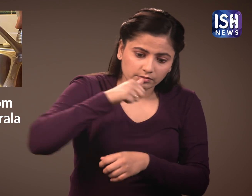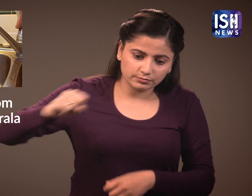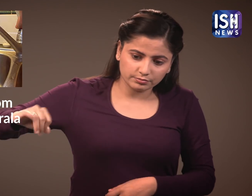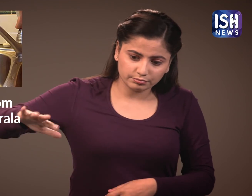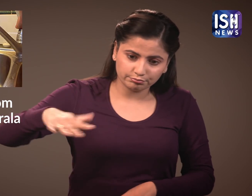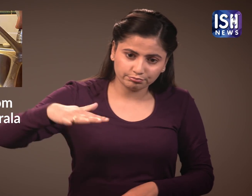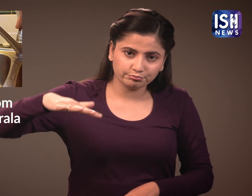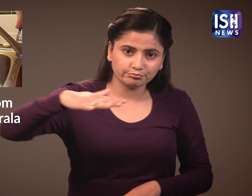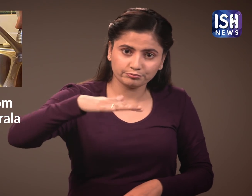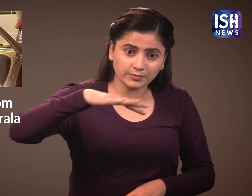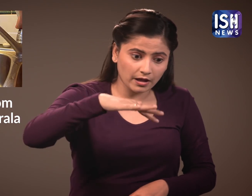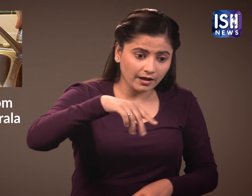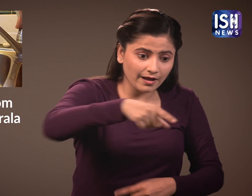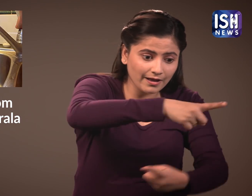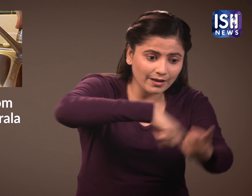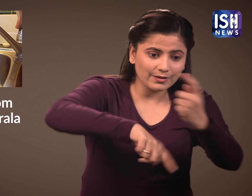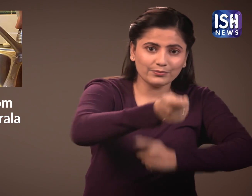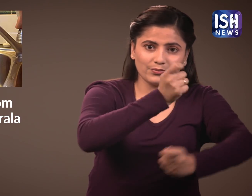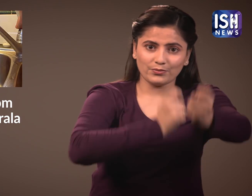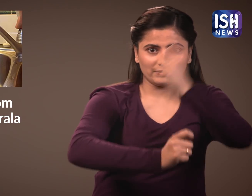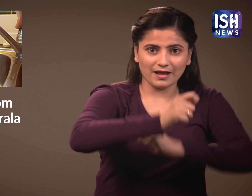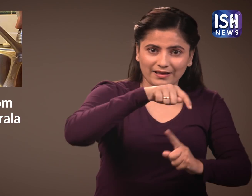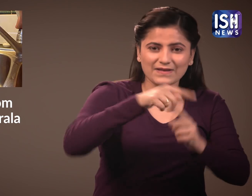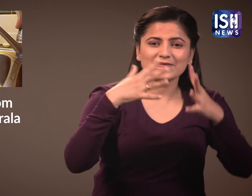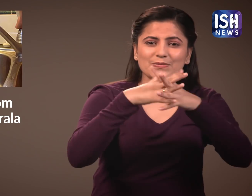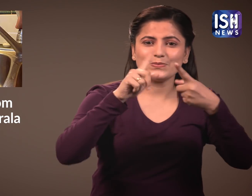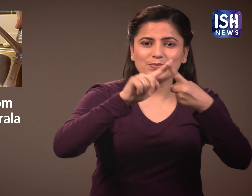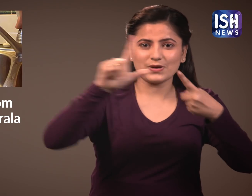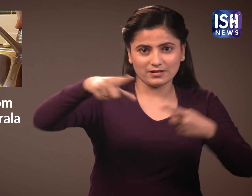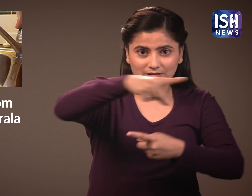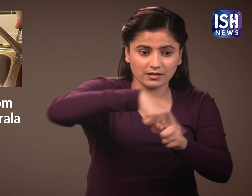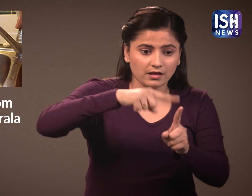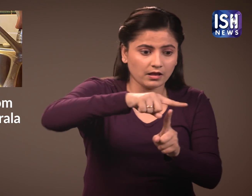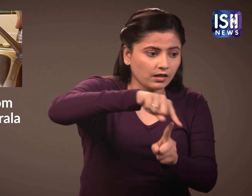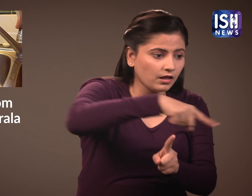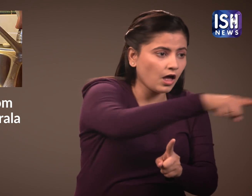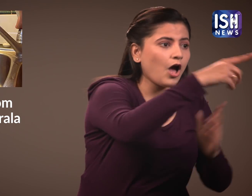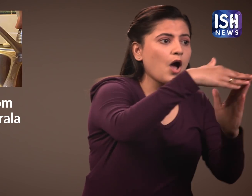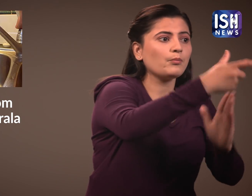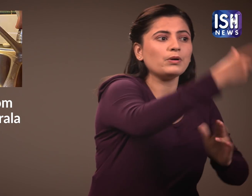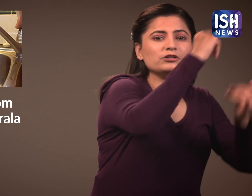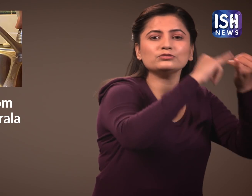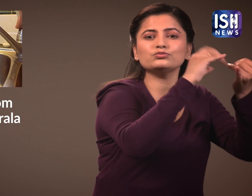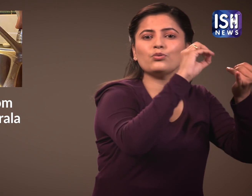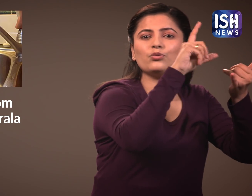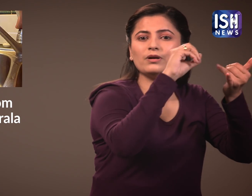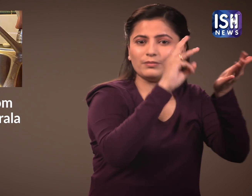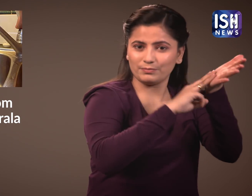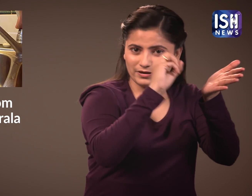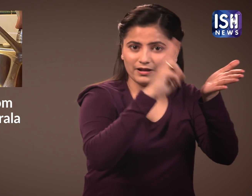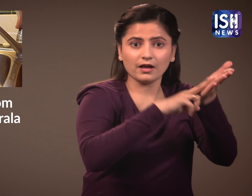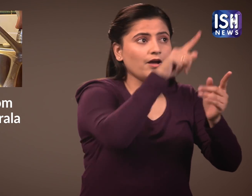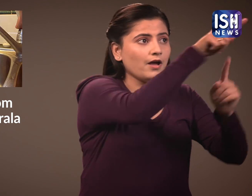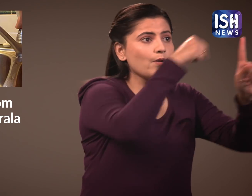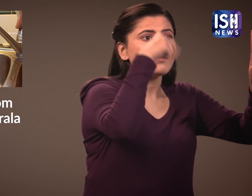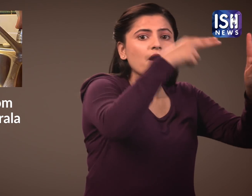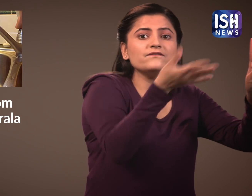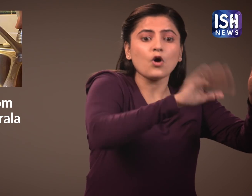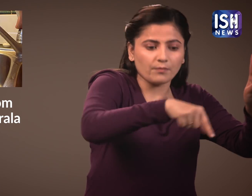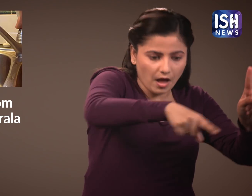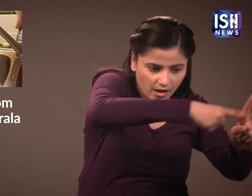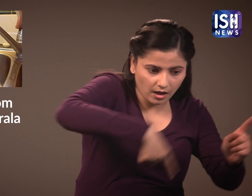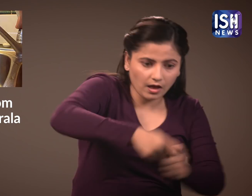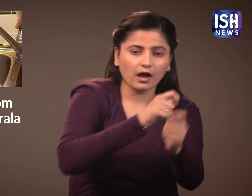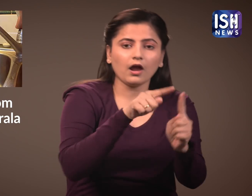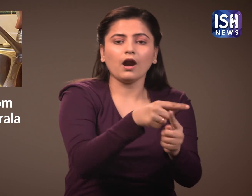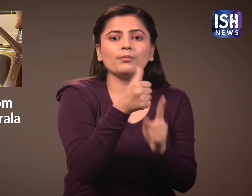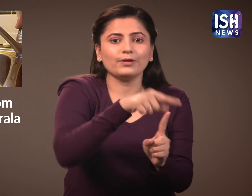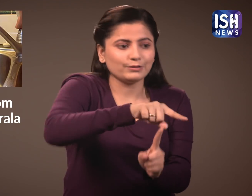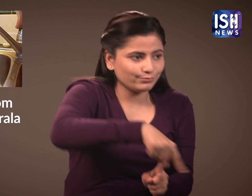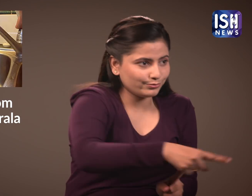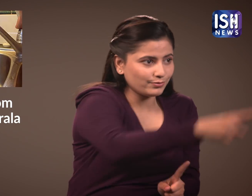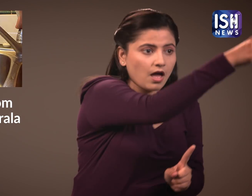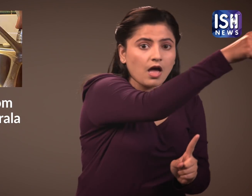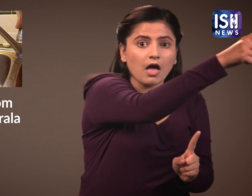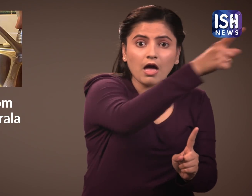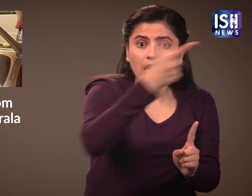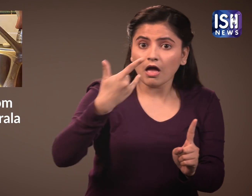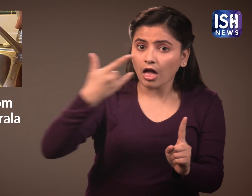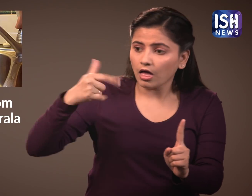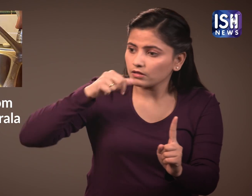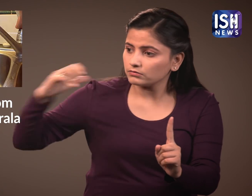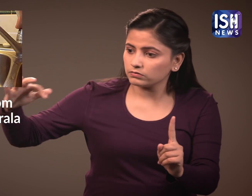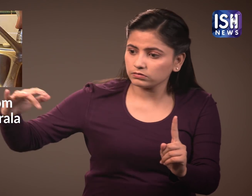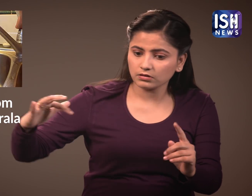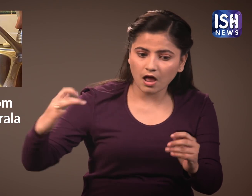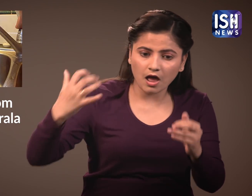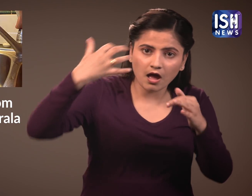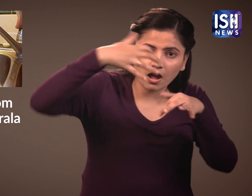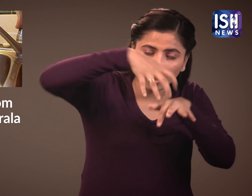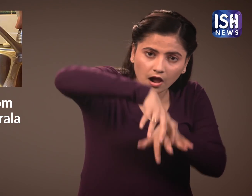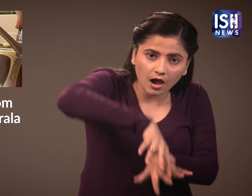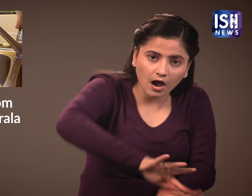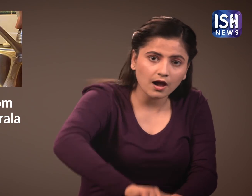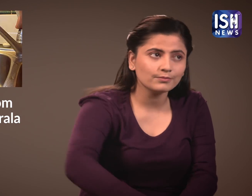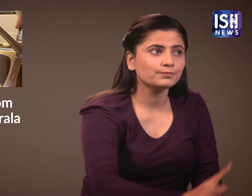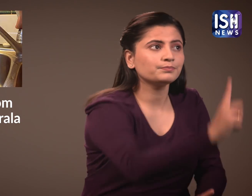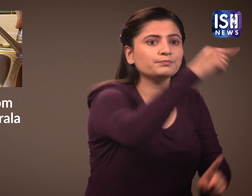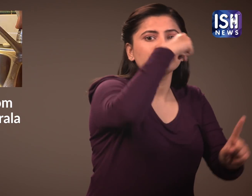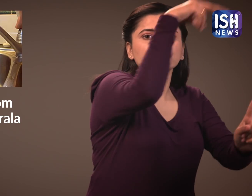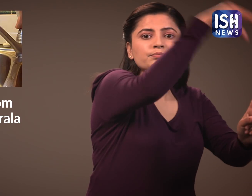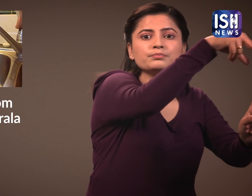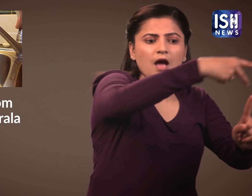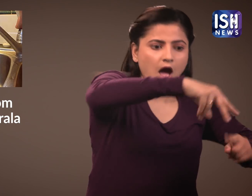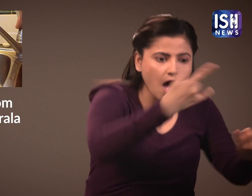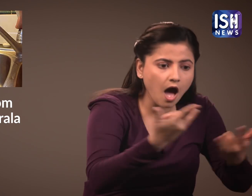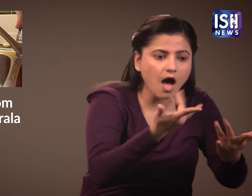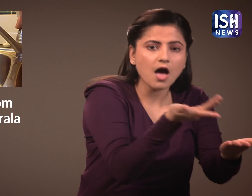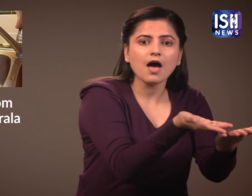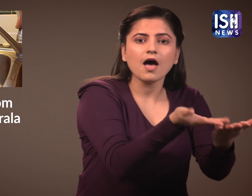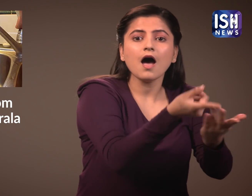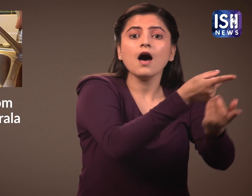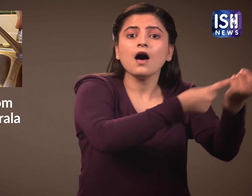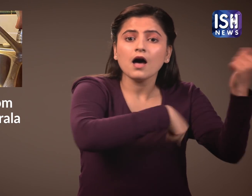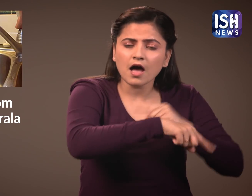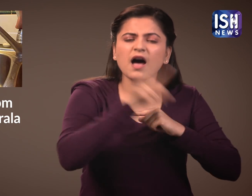The alcohol then flowed to a nearby well which was the main source of water for the Solomon’s Avenue apartment.